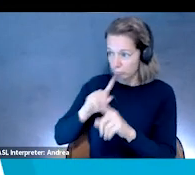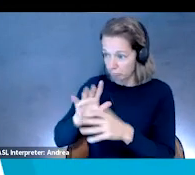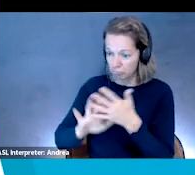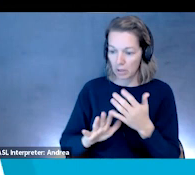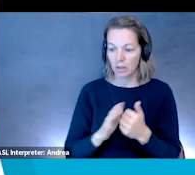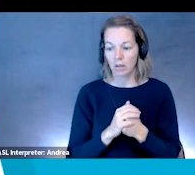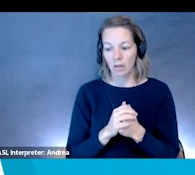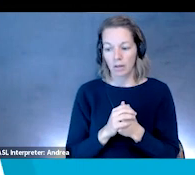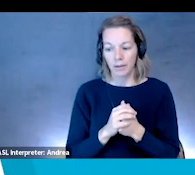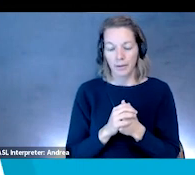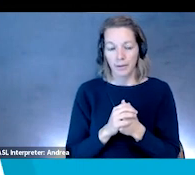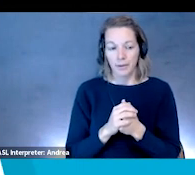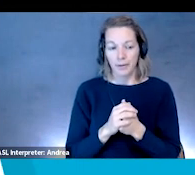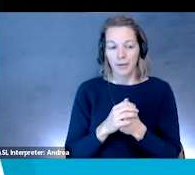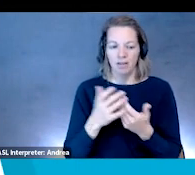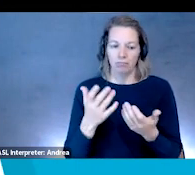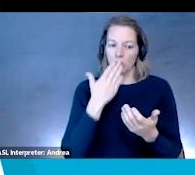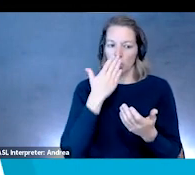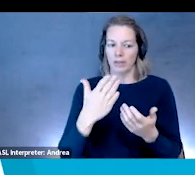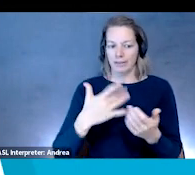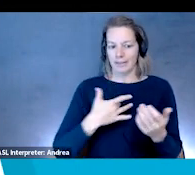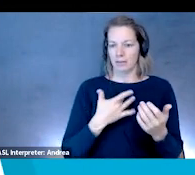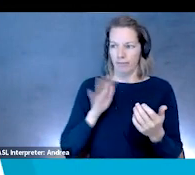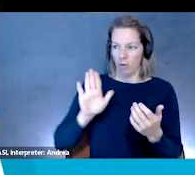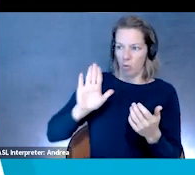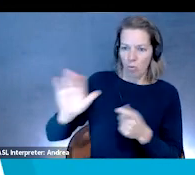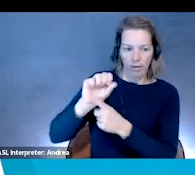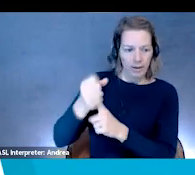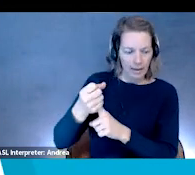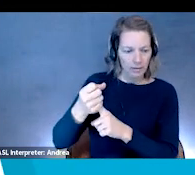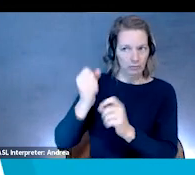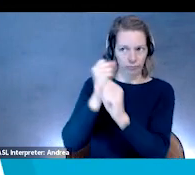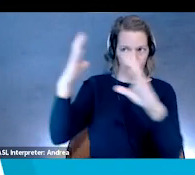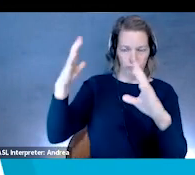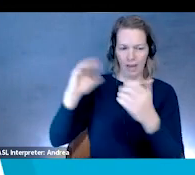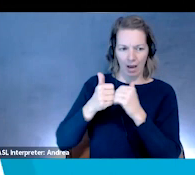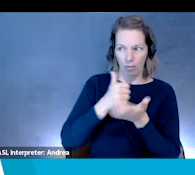HAVE REACHED OUT TO US, WHAT SORT OF ASSISTANCE YOU ARE LOOKING FOR AND WHAT KIND OF QUESTIONS YOU WANT ANSWERED AND